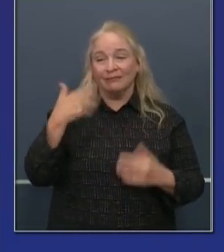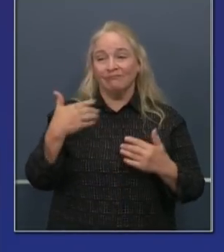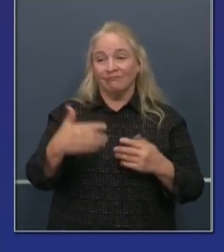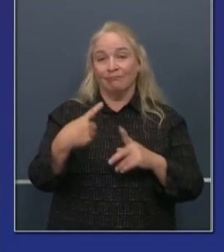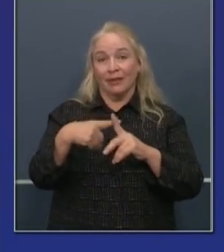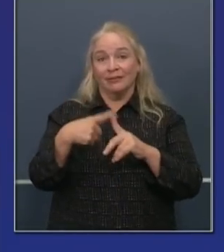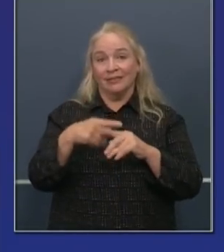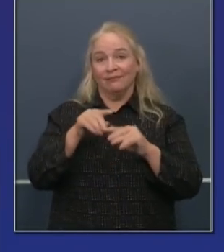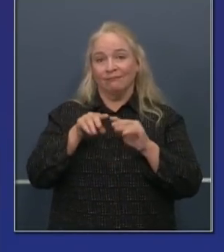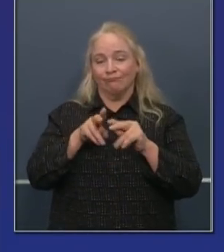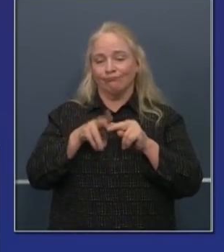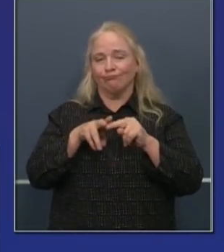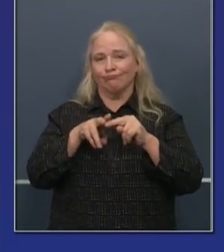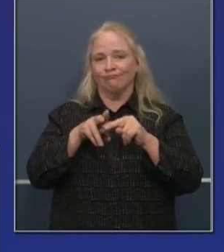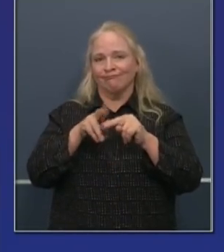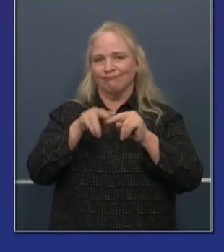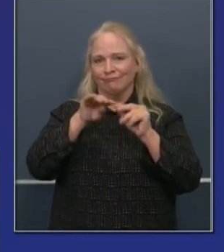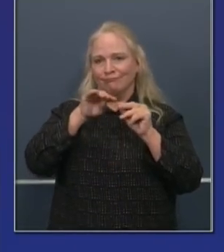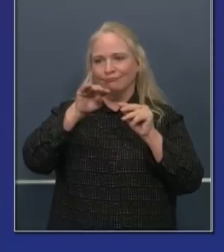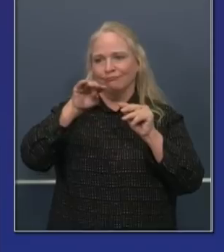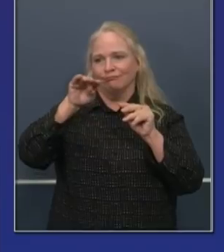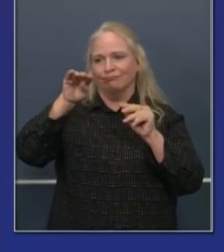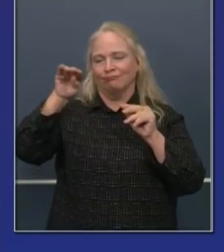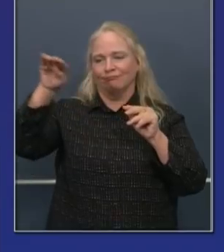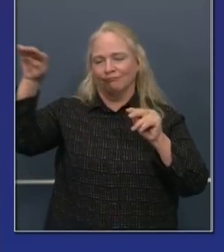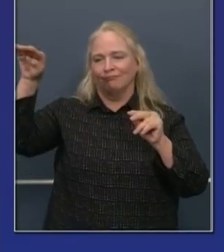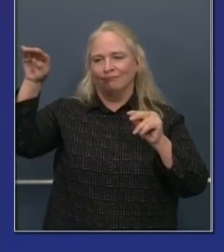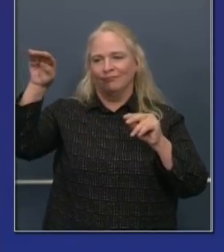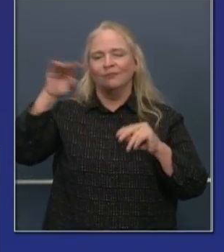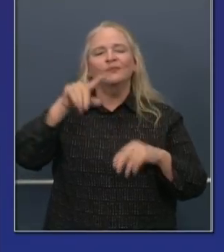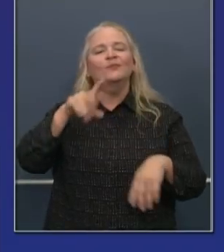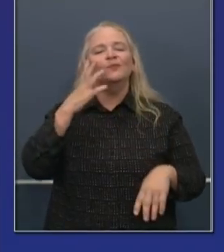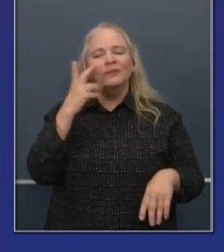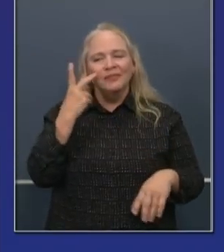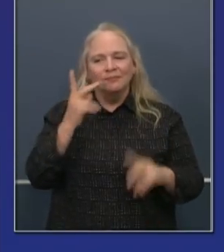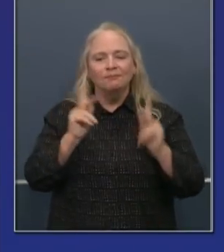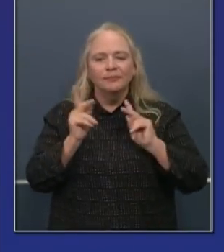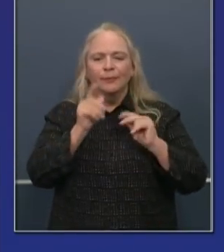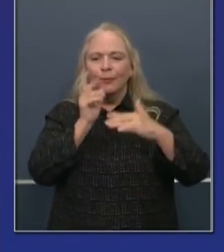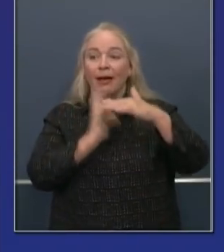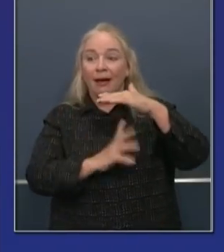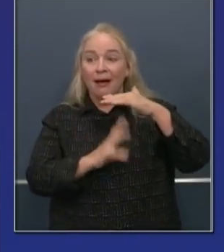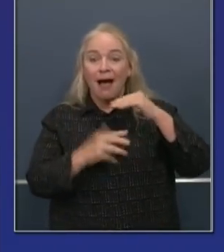TEST POSITIVITY RATE OVER A TWO WEEK PERIOD.